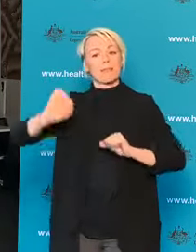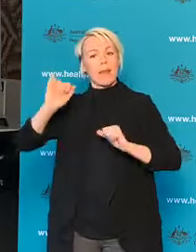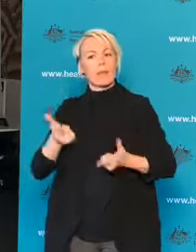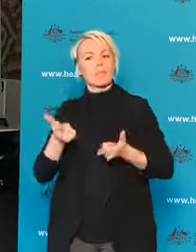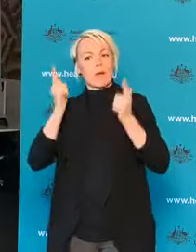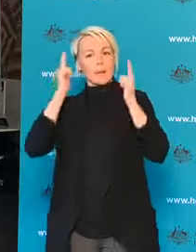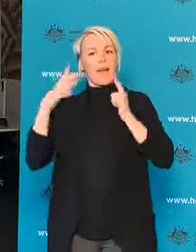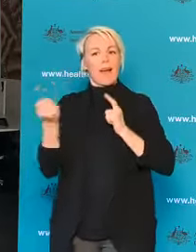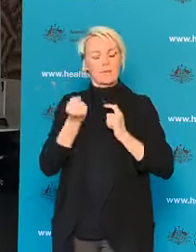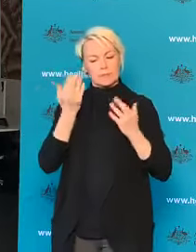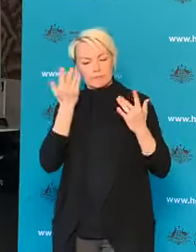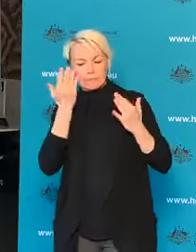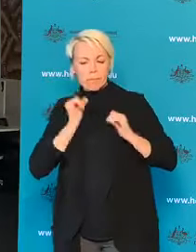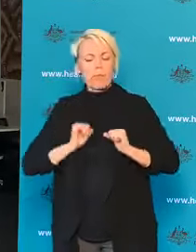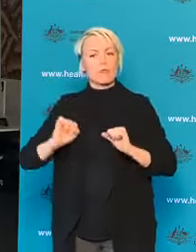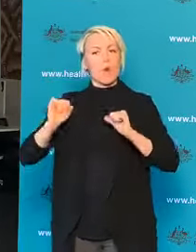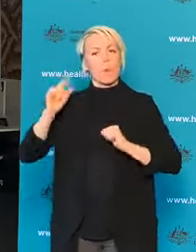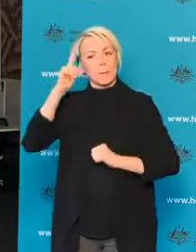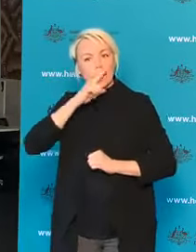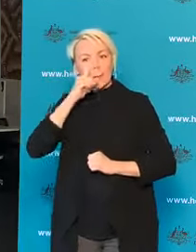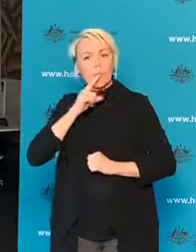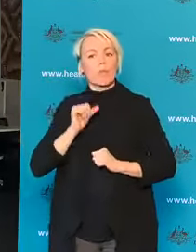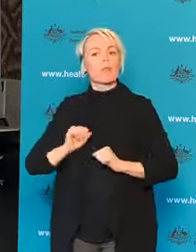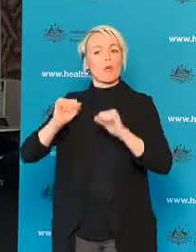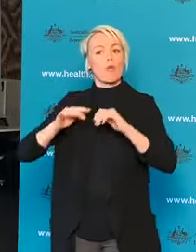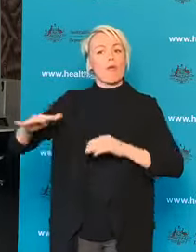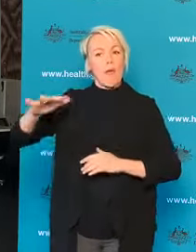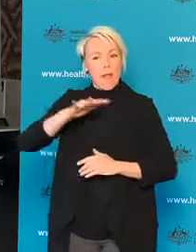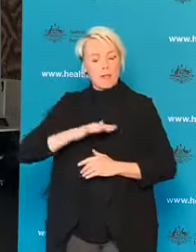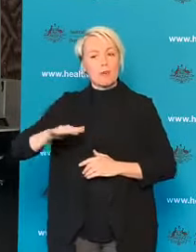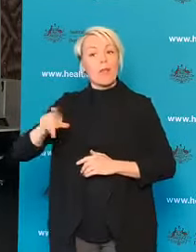they are taking advice from their Chief Health Officers who are all members